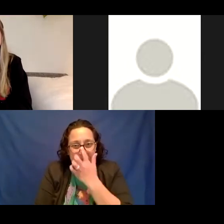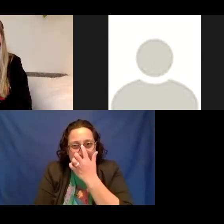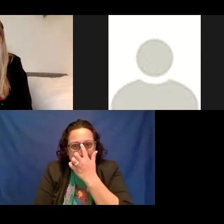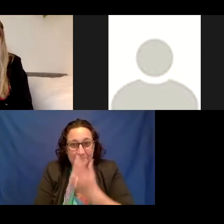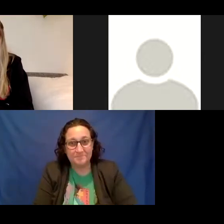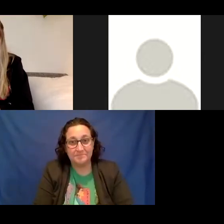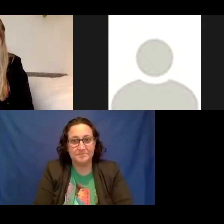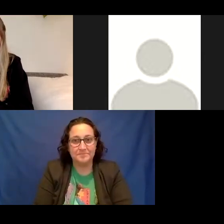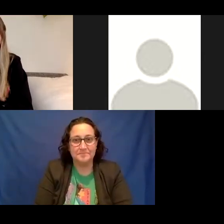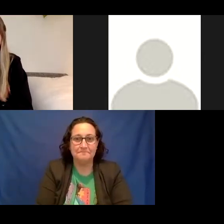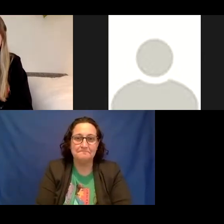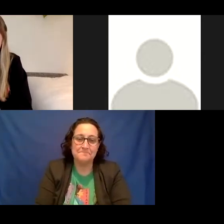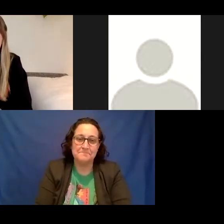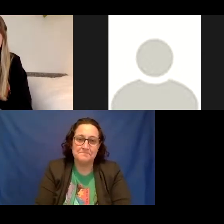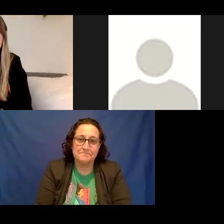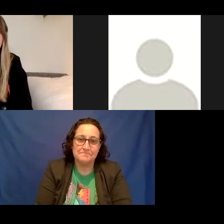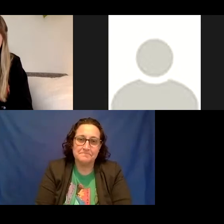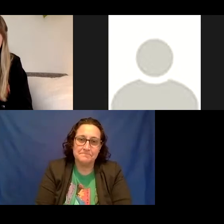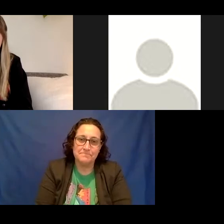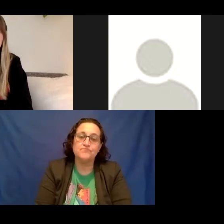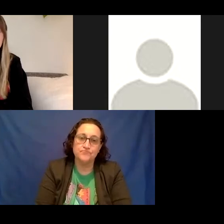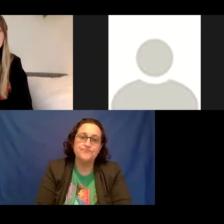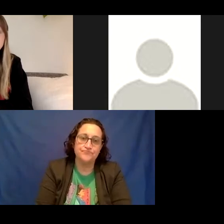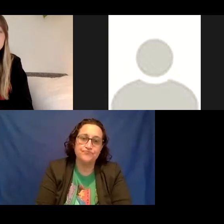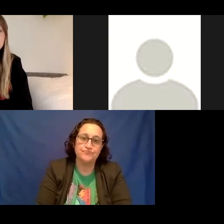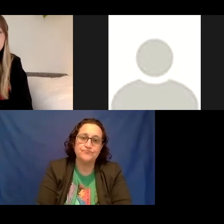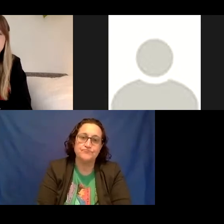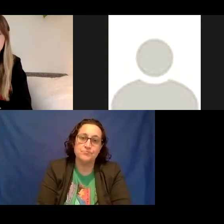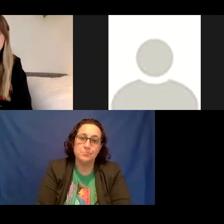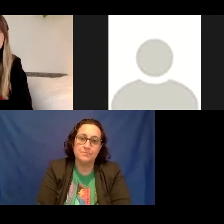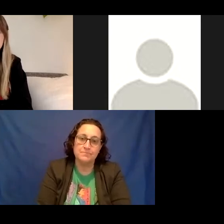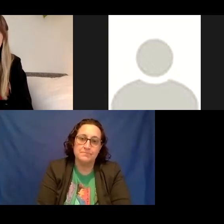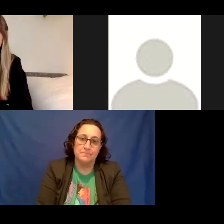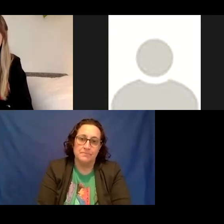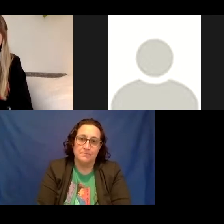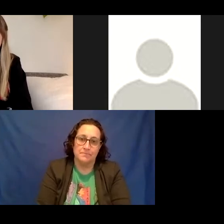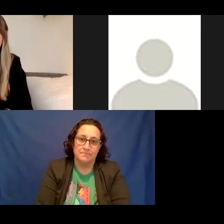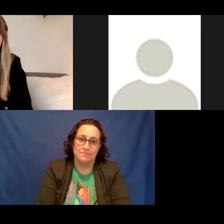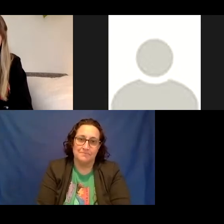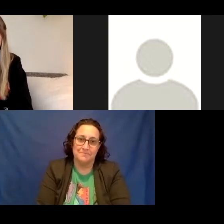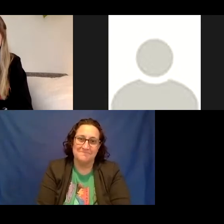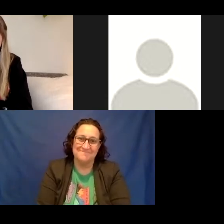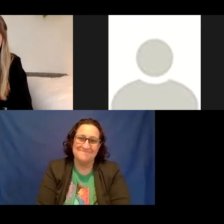you teach a course called "Deaf Women: Sociolinguistics, Historical and Contemporary Issues,"